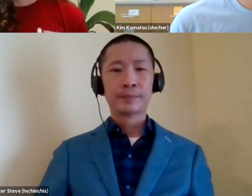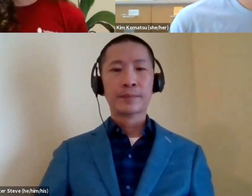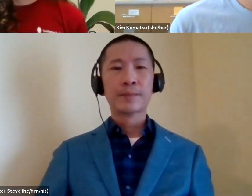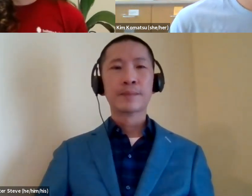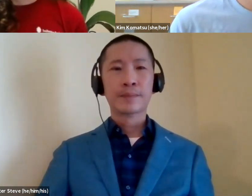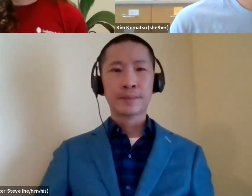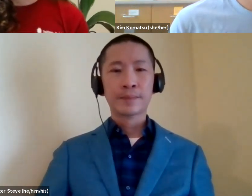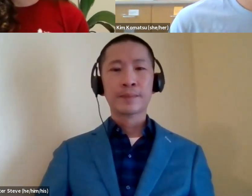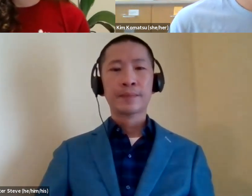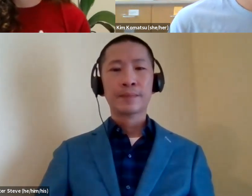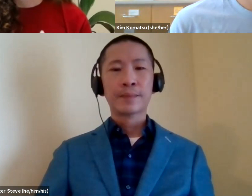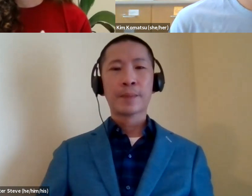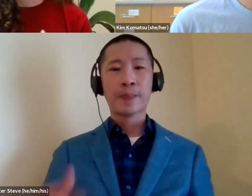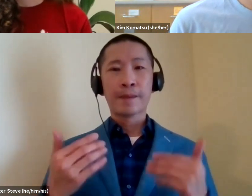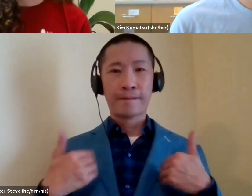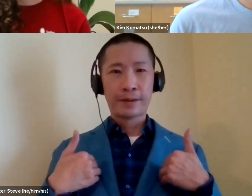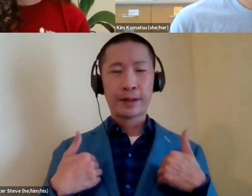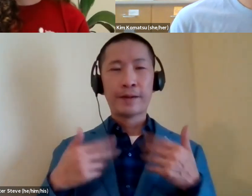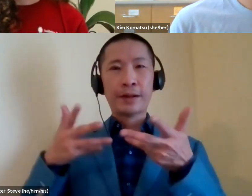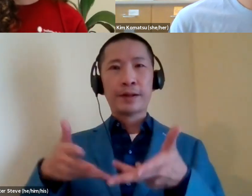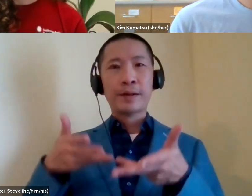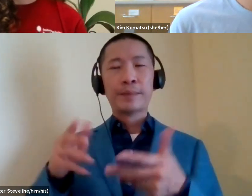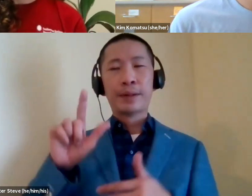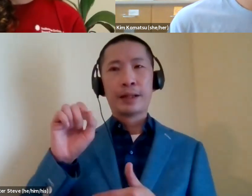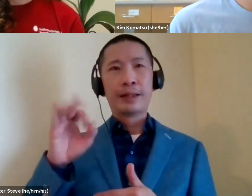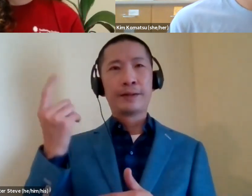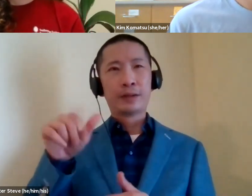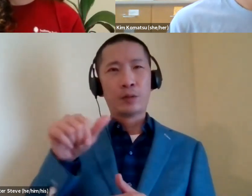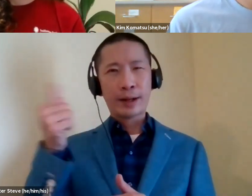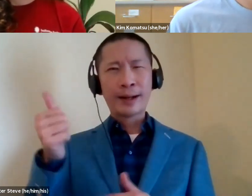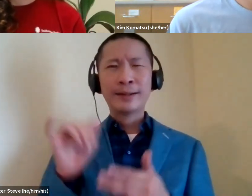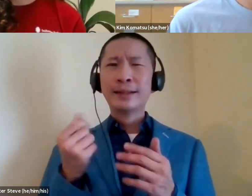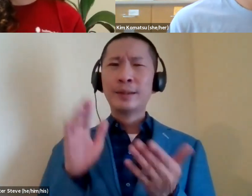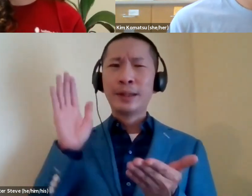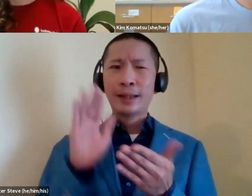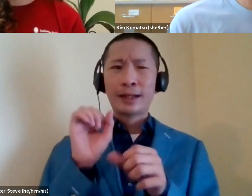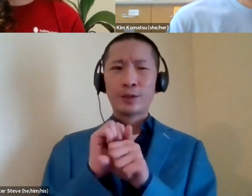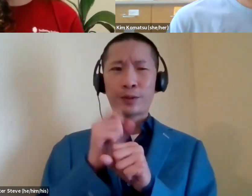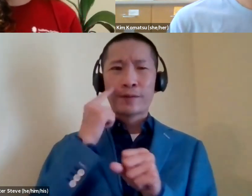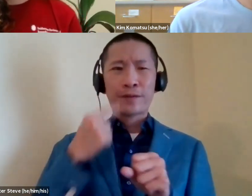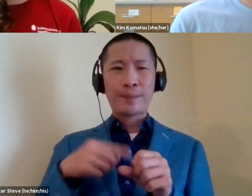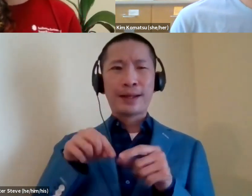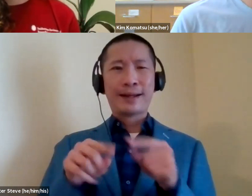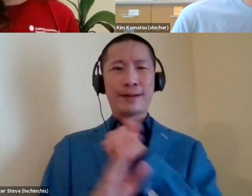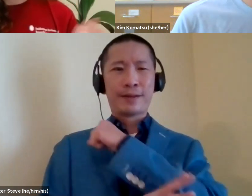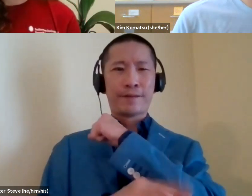Emily Borger: And even having or leaving the piles of leaves somewhere else is a little bit less work for me in the Fall, so it helps me too.